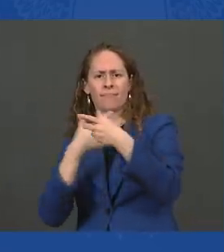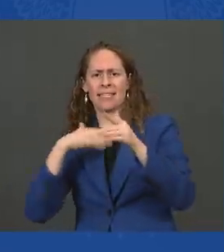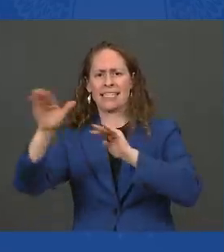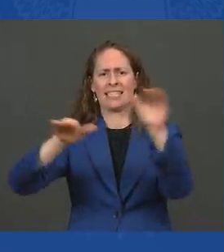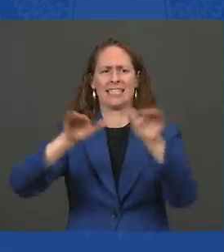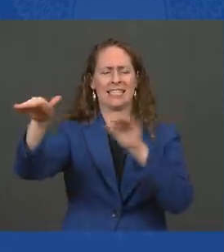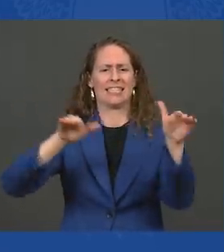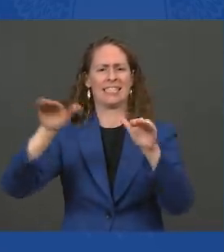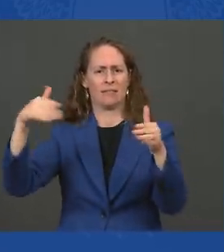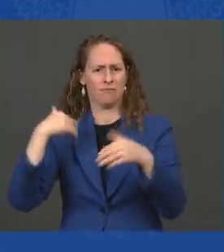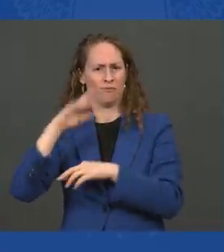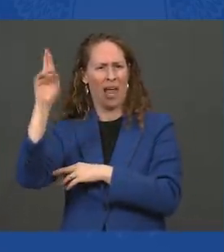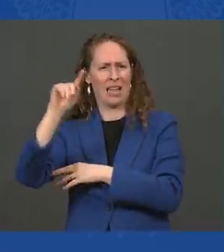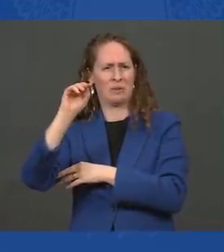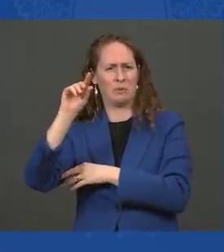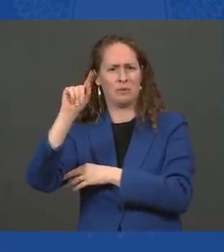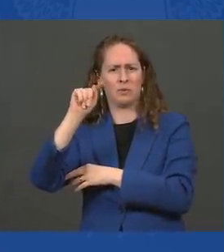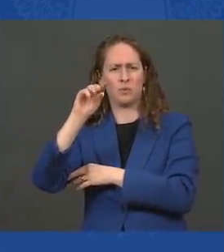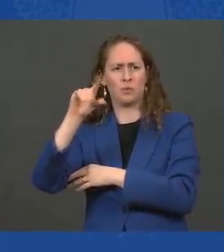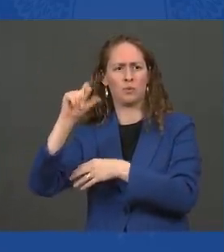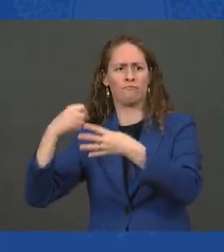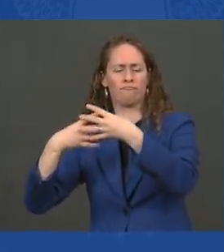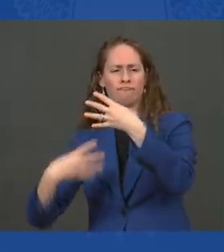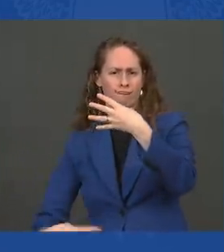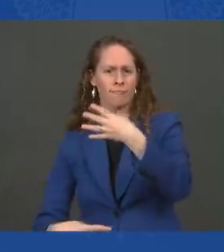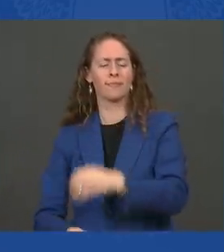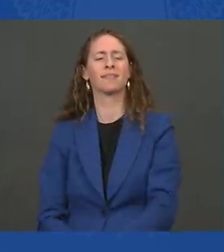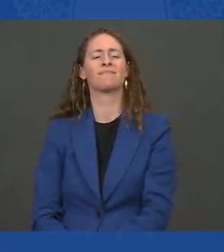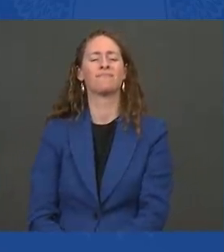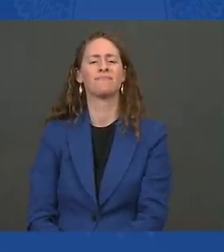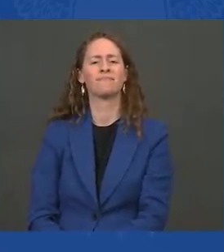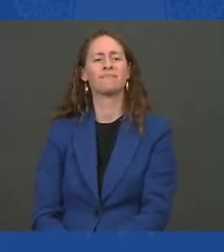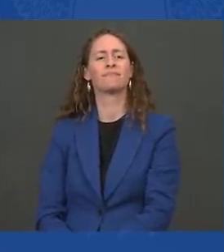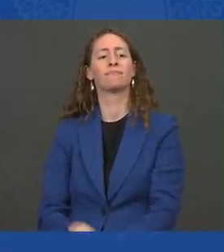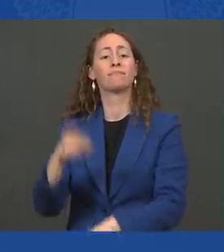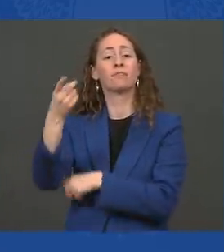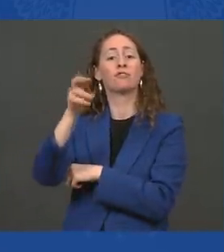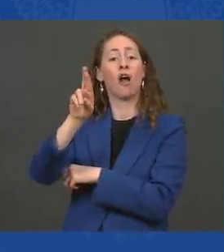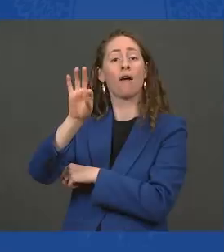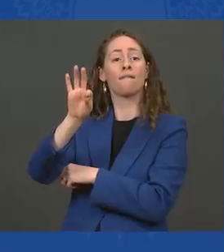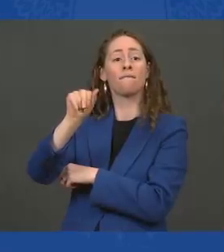and the boosters strengthen that protection significantly. We do not yet believe